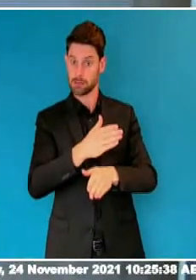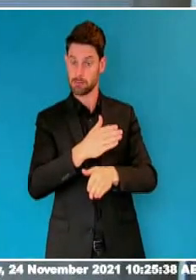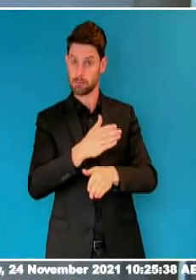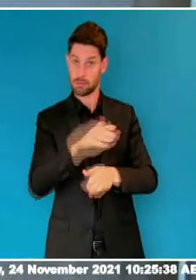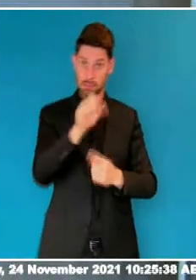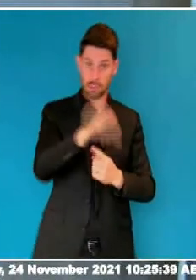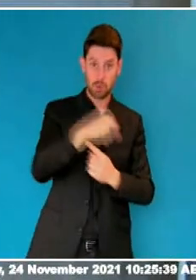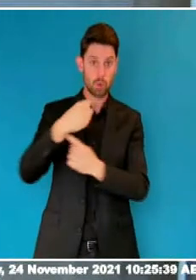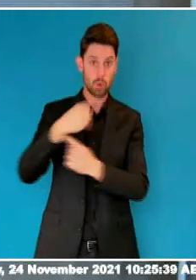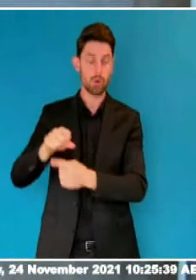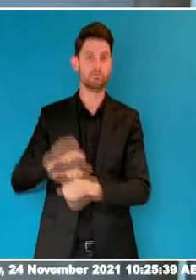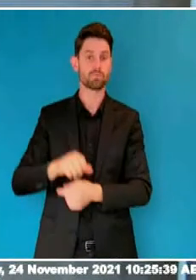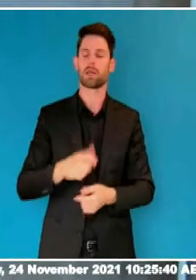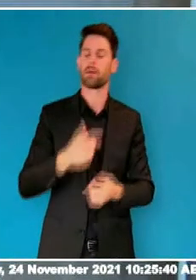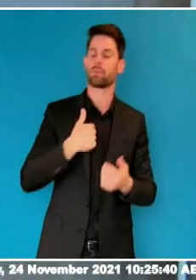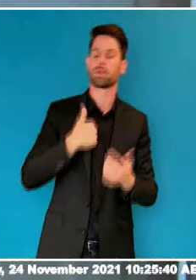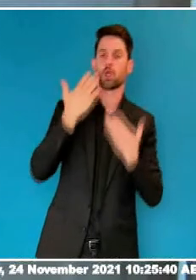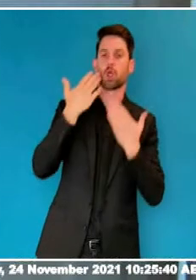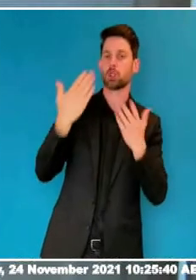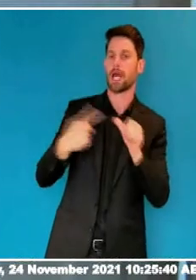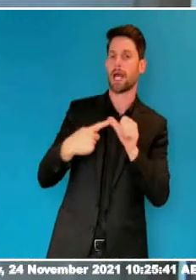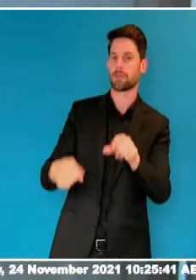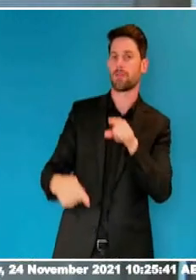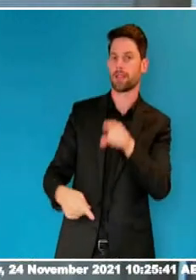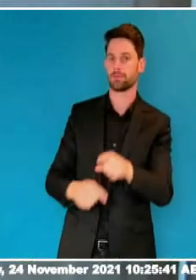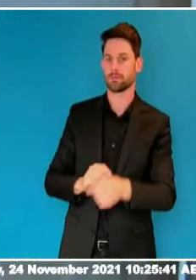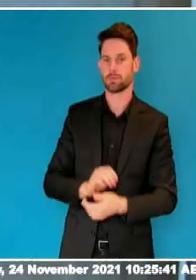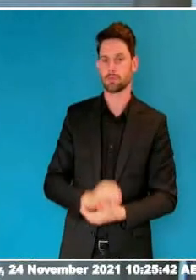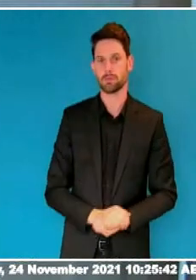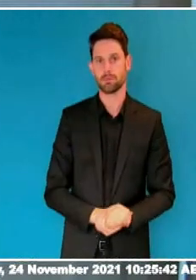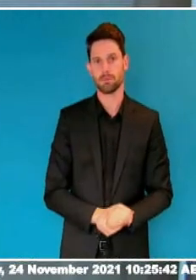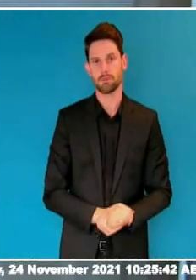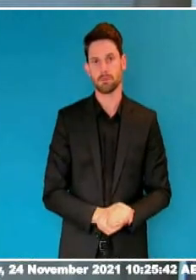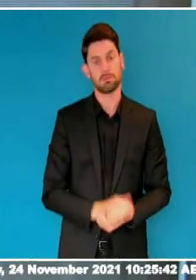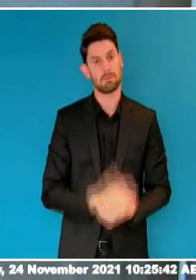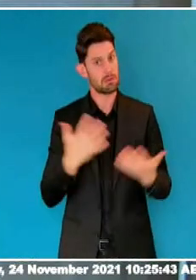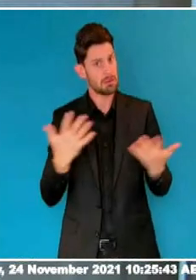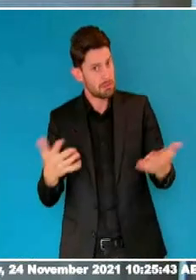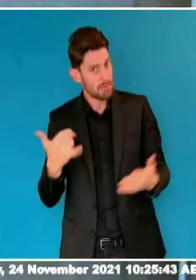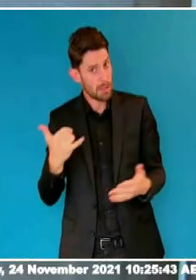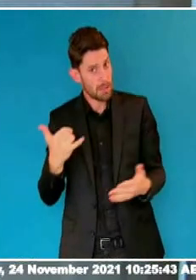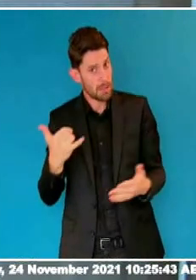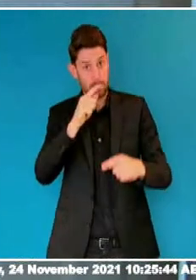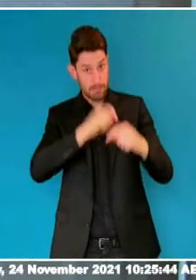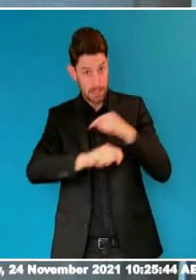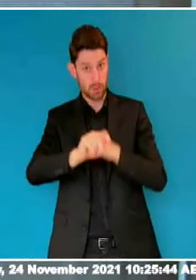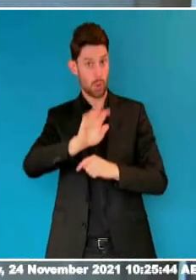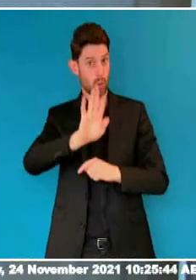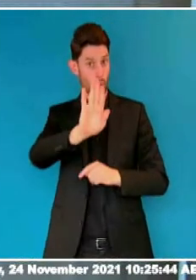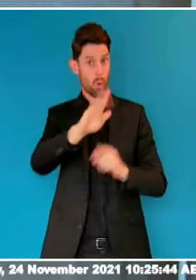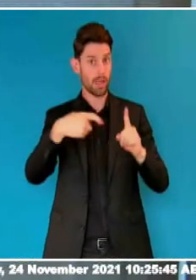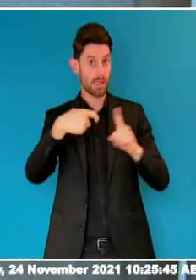Is that something that could be a KPI for your people leaders?